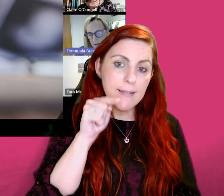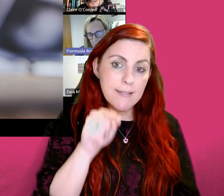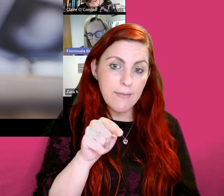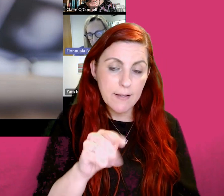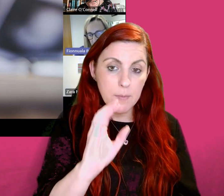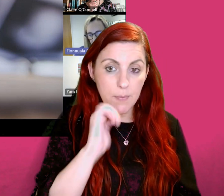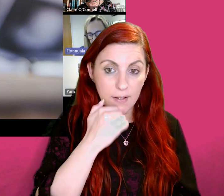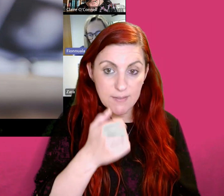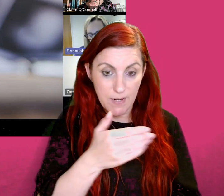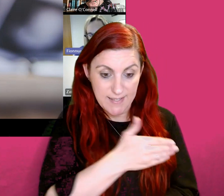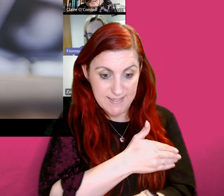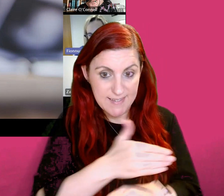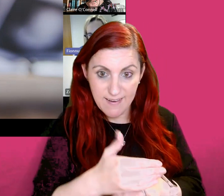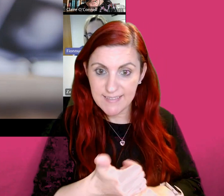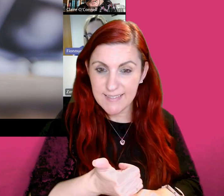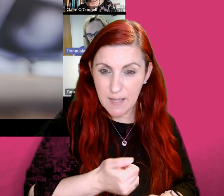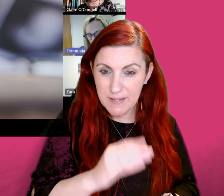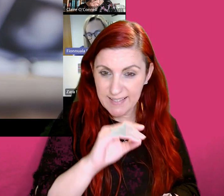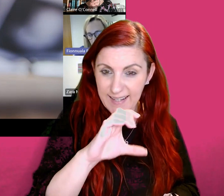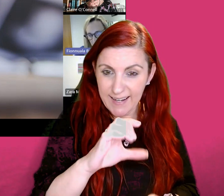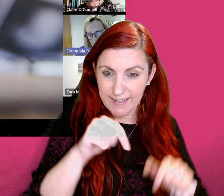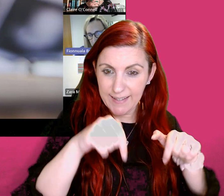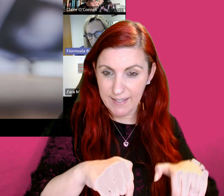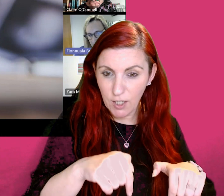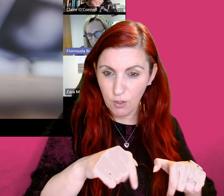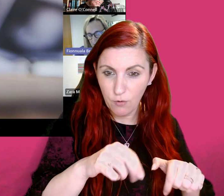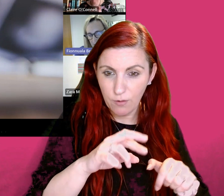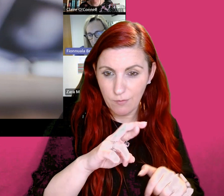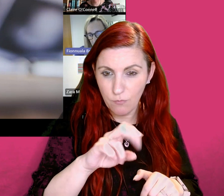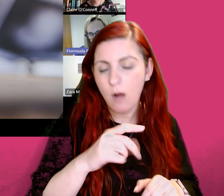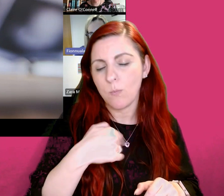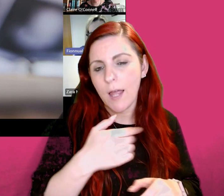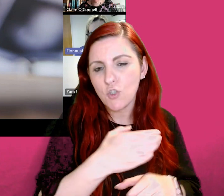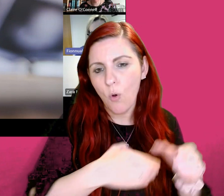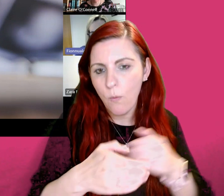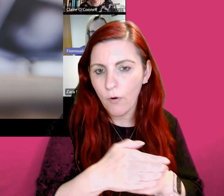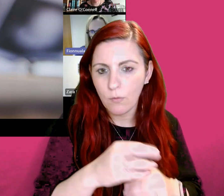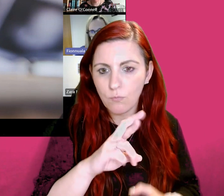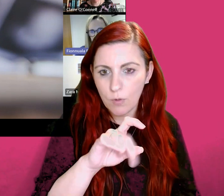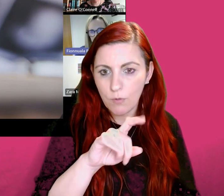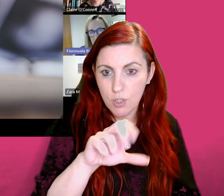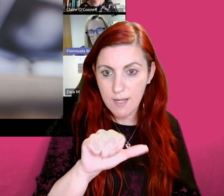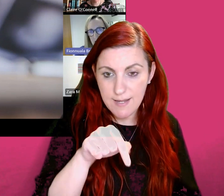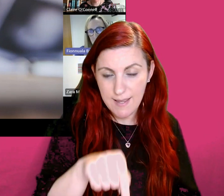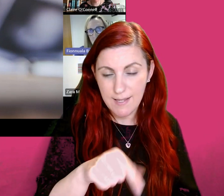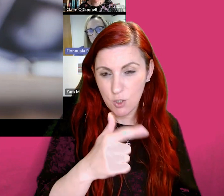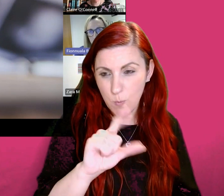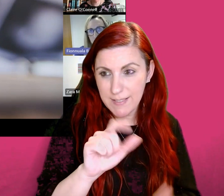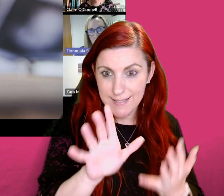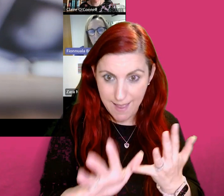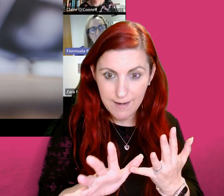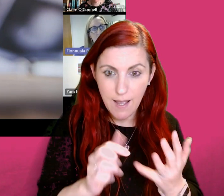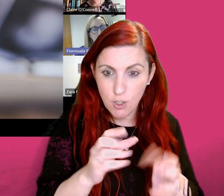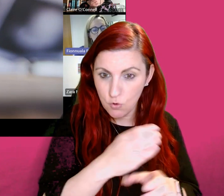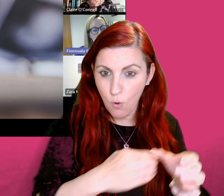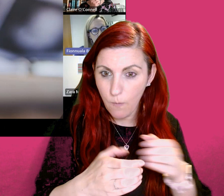the diabetes Clinic here in the OR took over the diabetes clinic in 2010 all women with diabetes